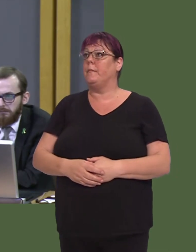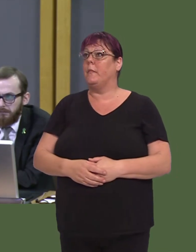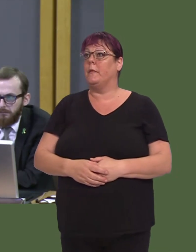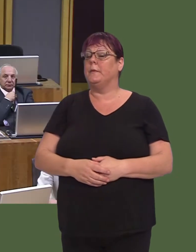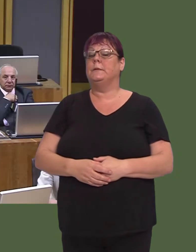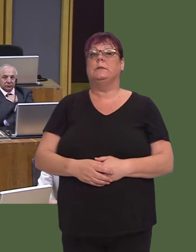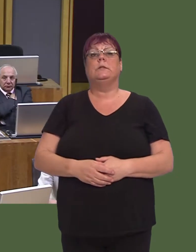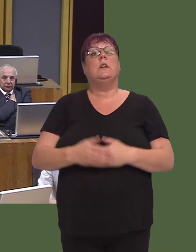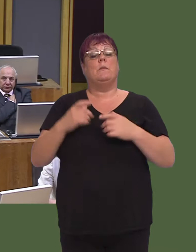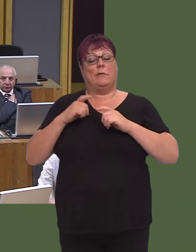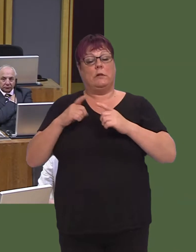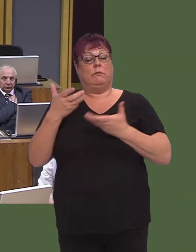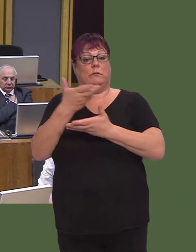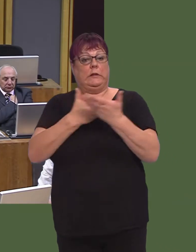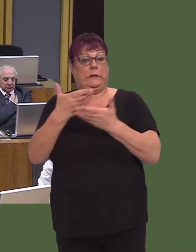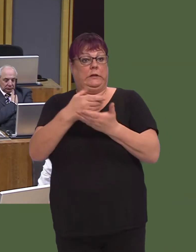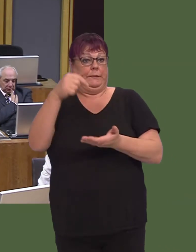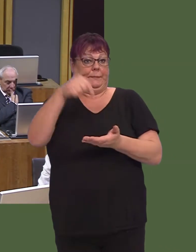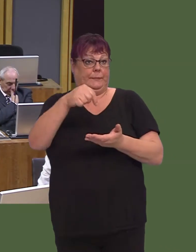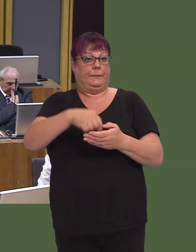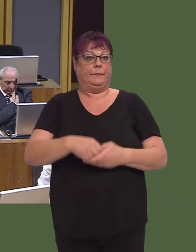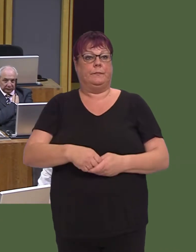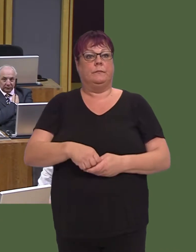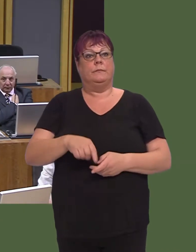Carwyn Jones AM: Well, this is a matter that's still, I believe, under consultation.